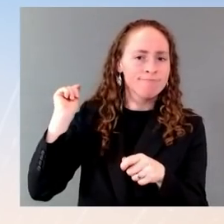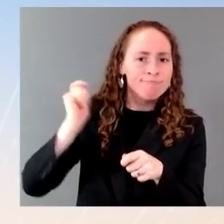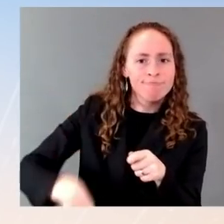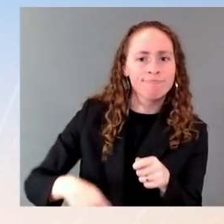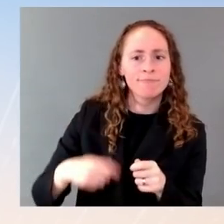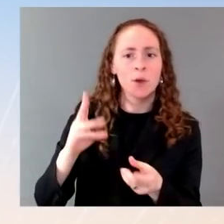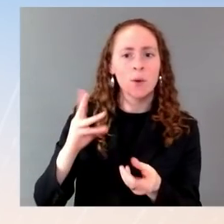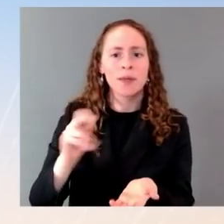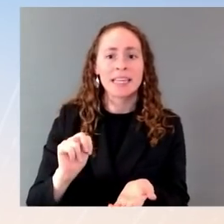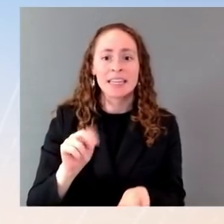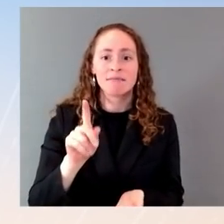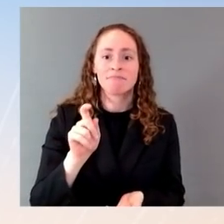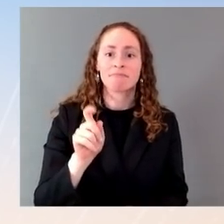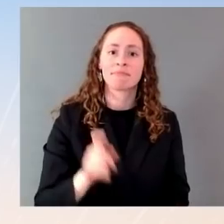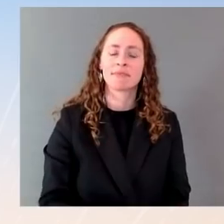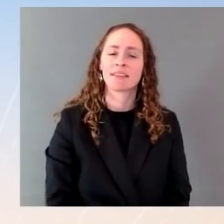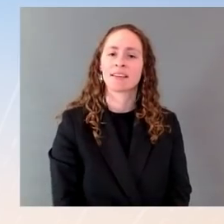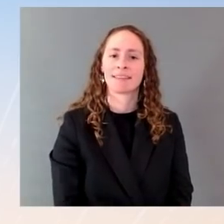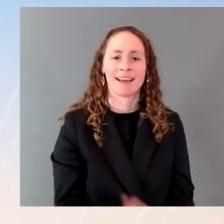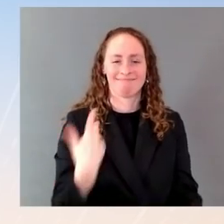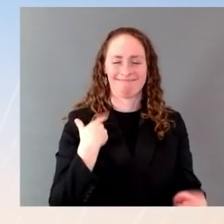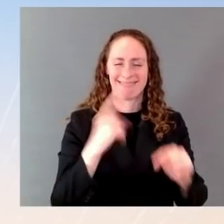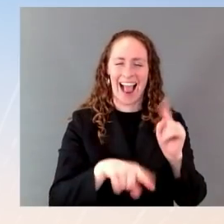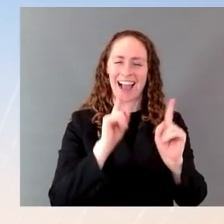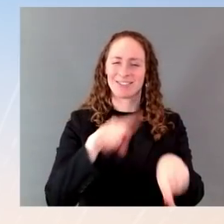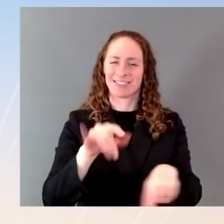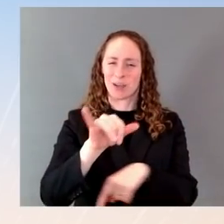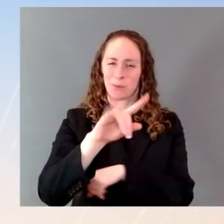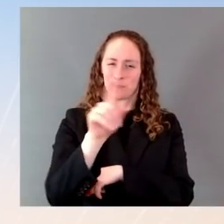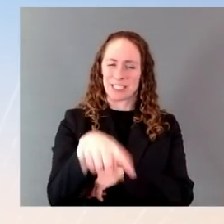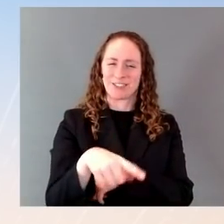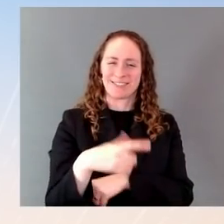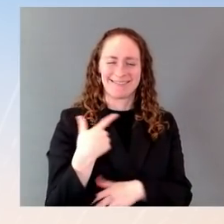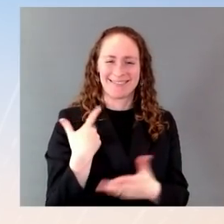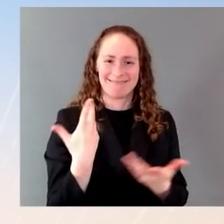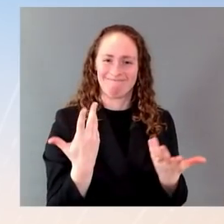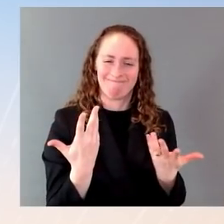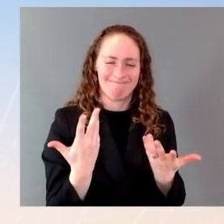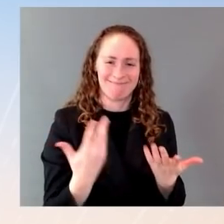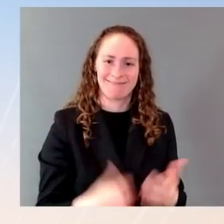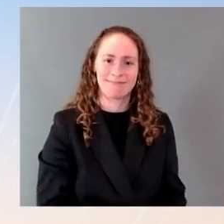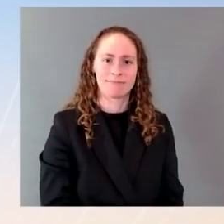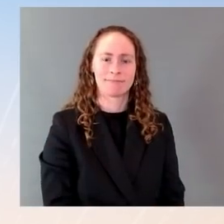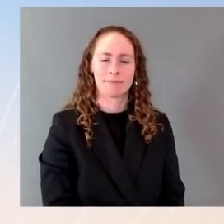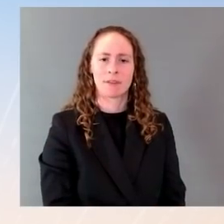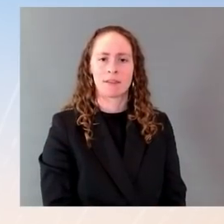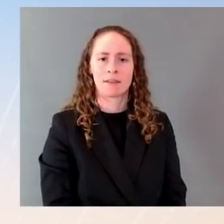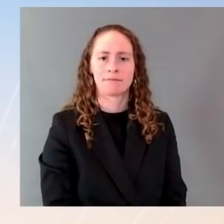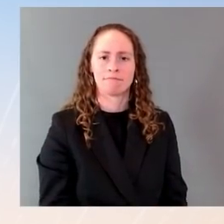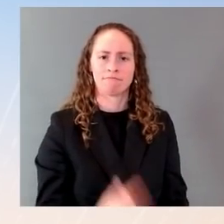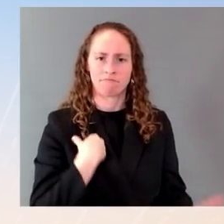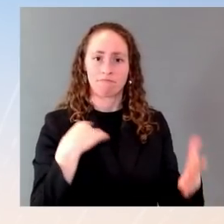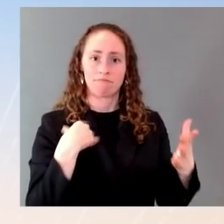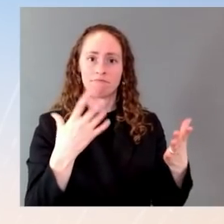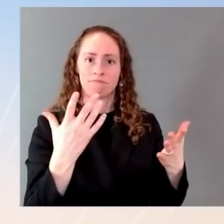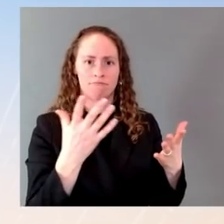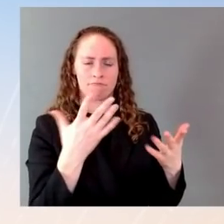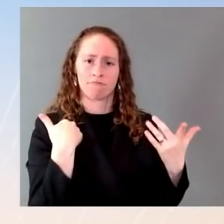and President Putin from invading Ukraine. So, of course, we want them to deescalate, but that was the clear bottom line of the message.